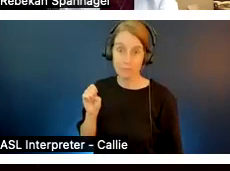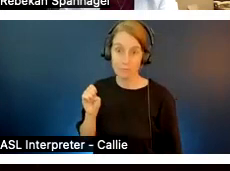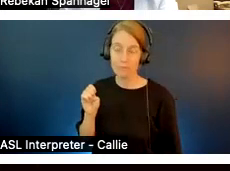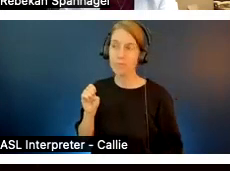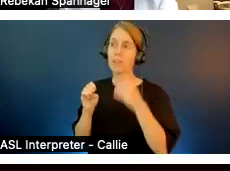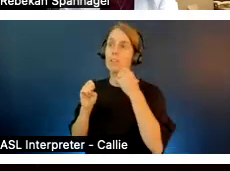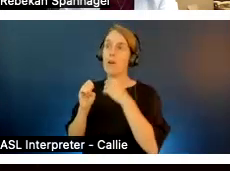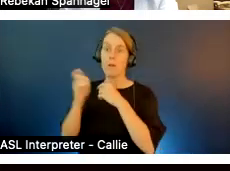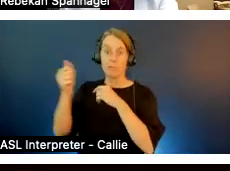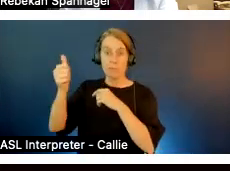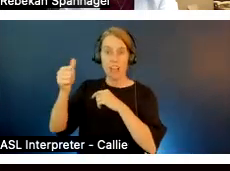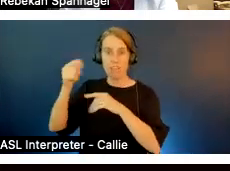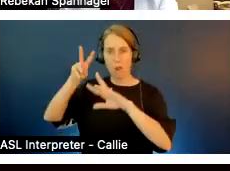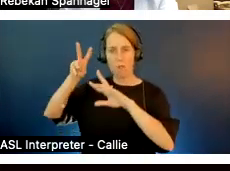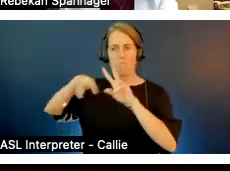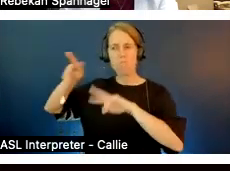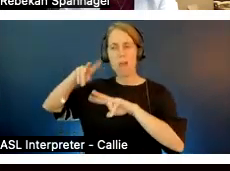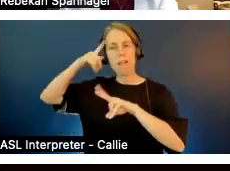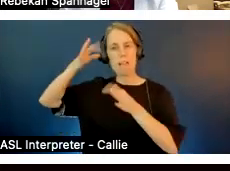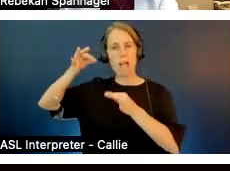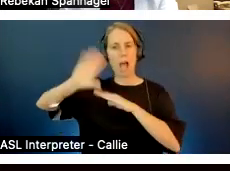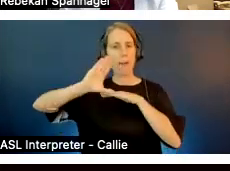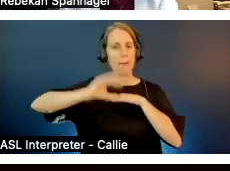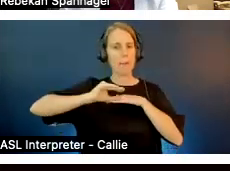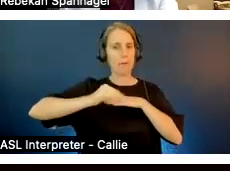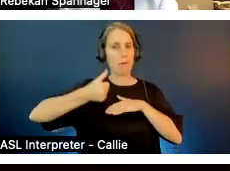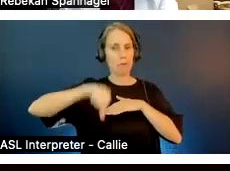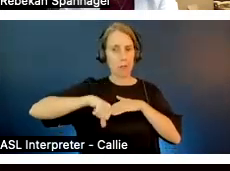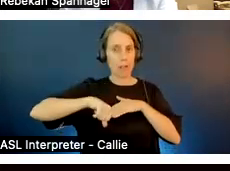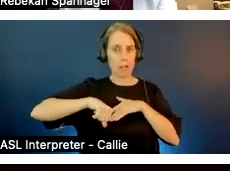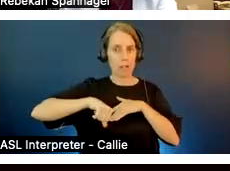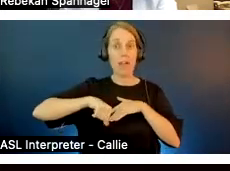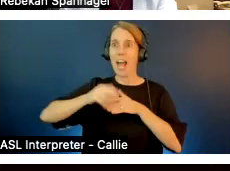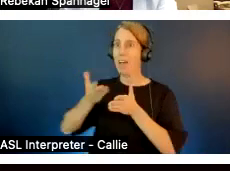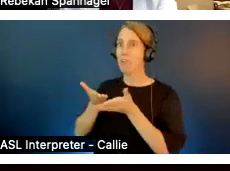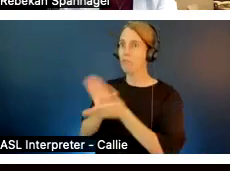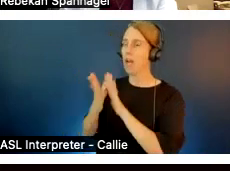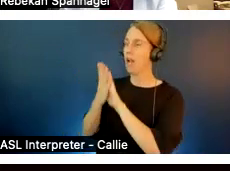get a copy of that so that you can effectively argue against the agency and their decision